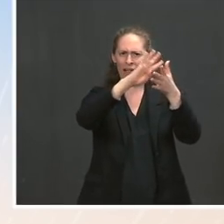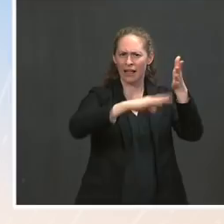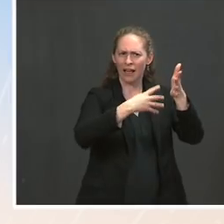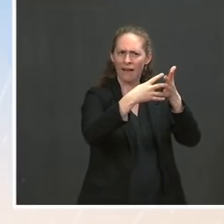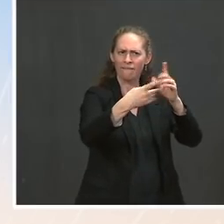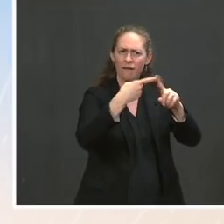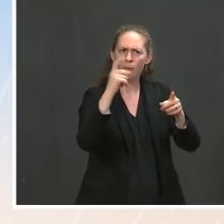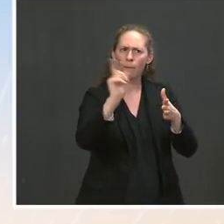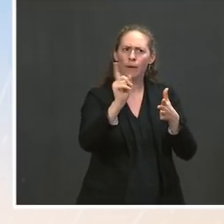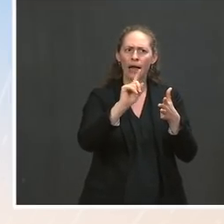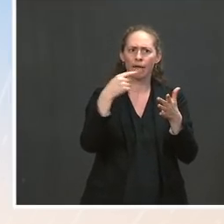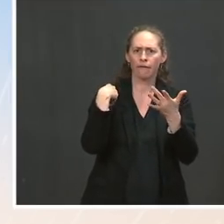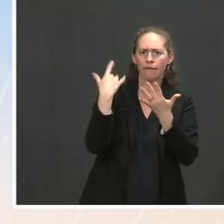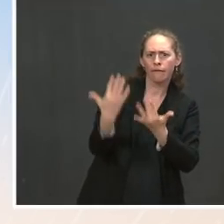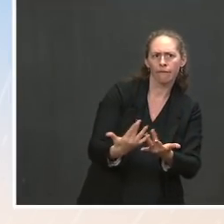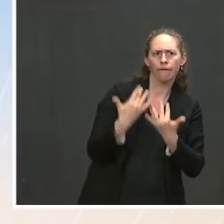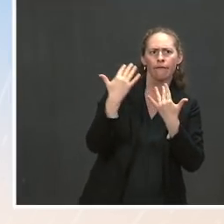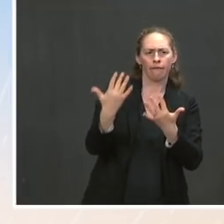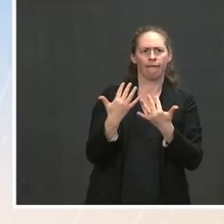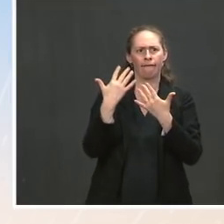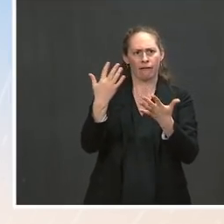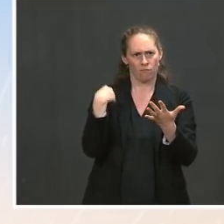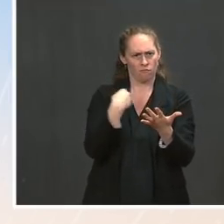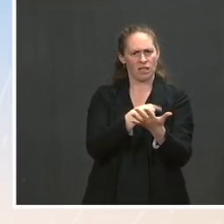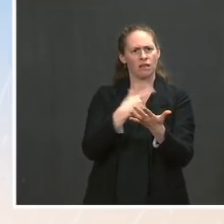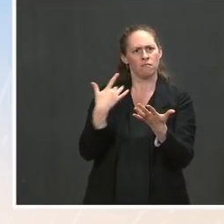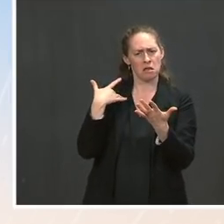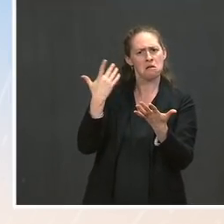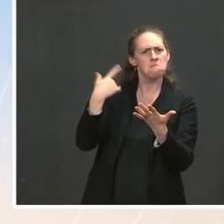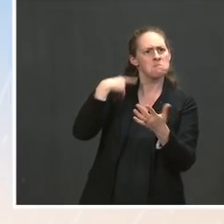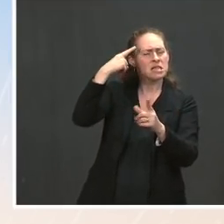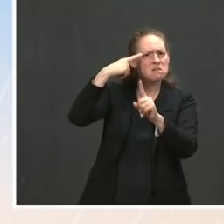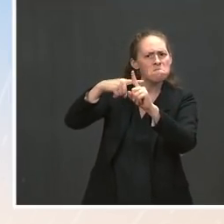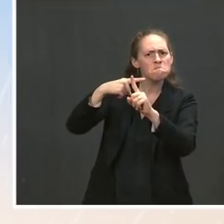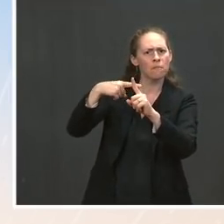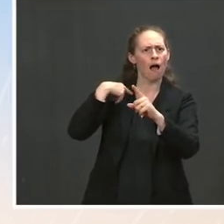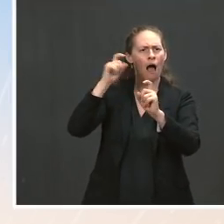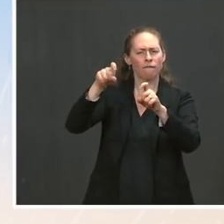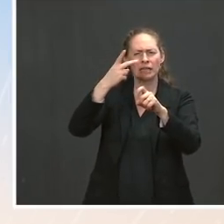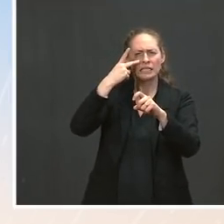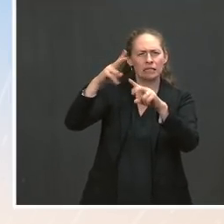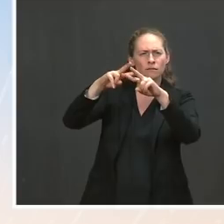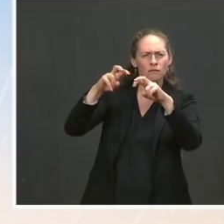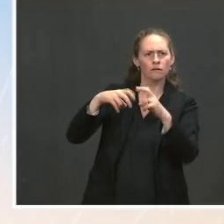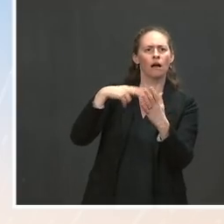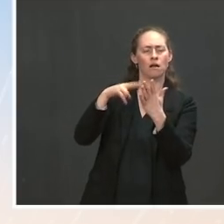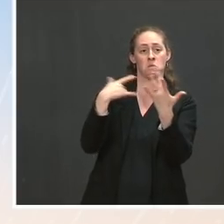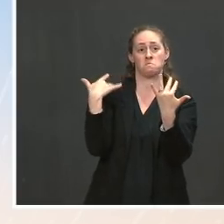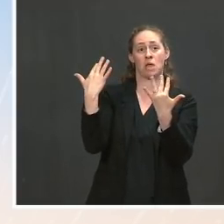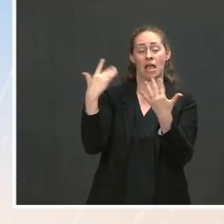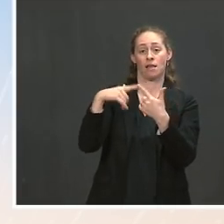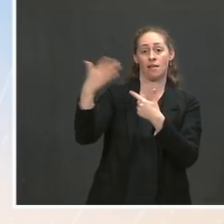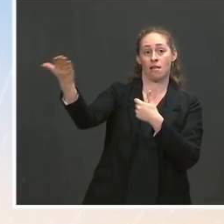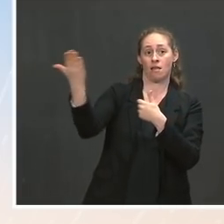which we were encouraged by. We'll have to take a look at it and make sure we have access to the underlying inference. The Press: So what happens if the report comes out